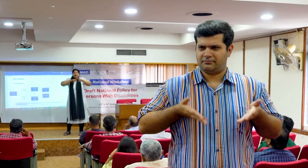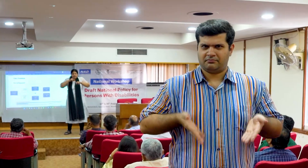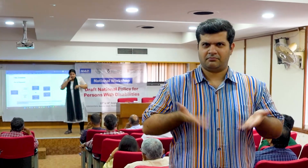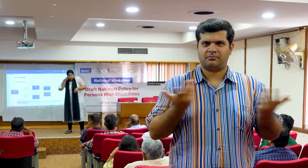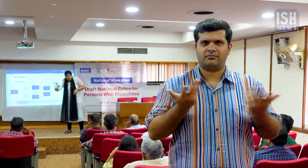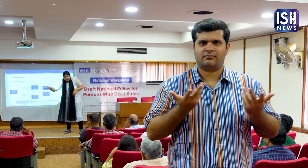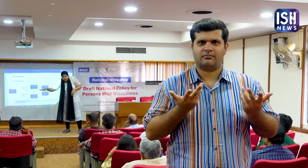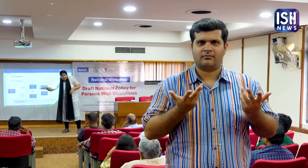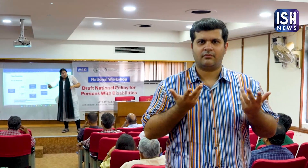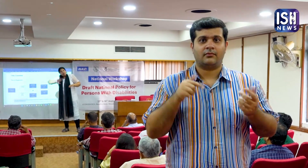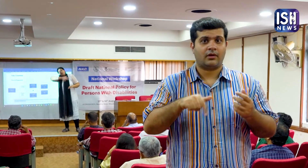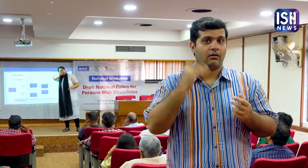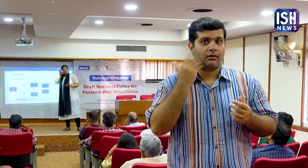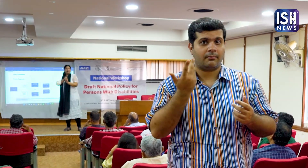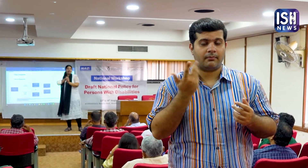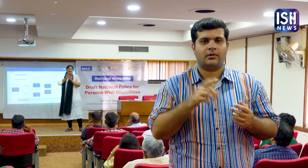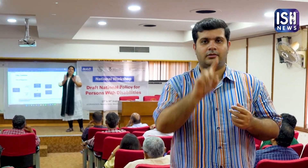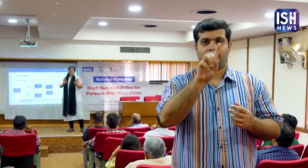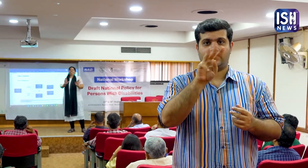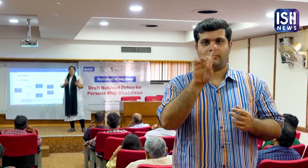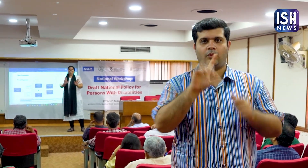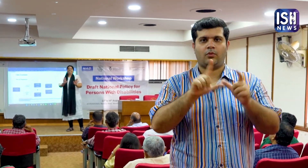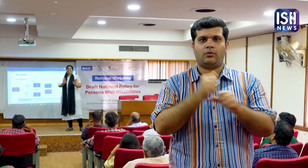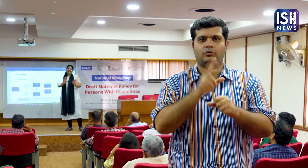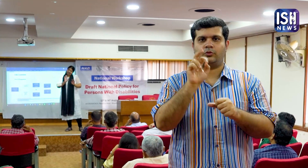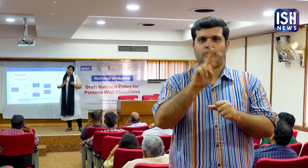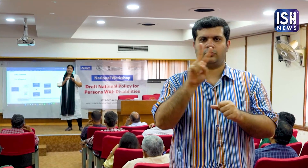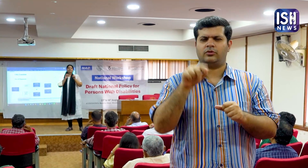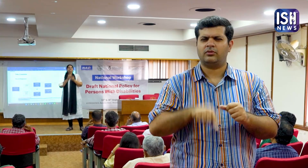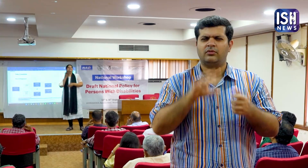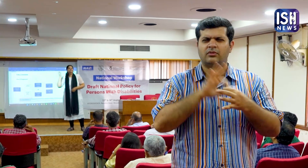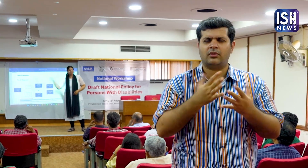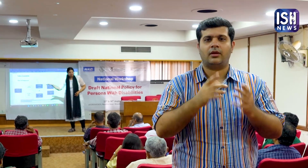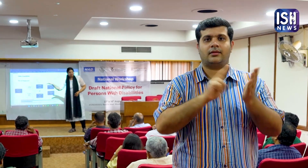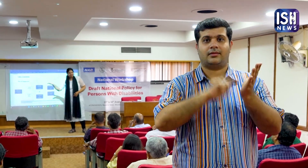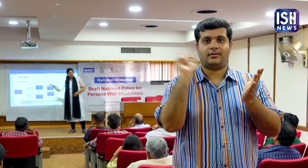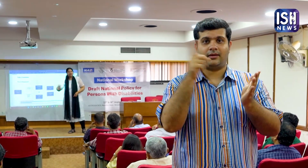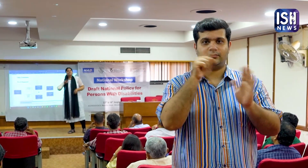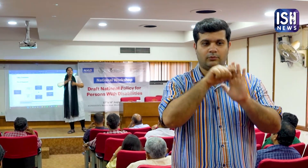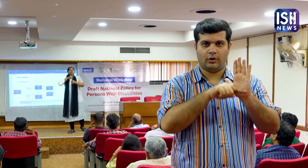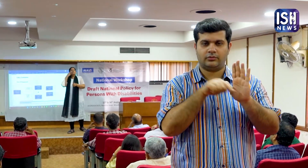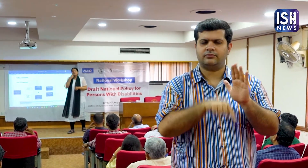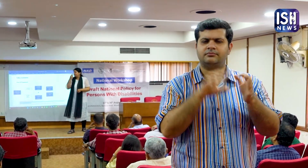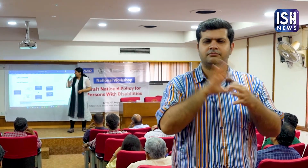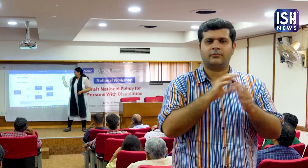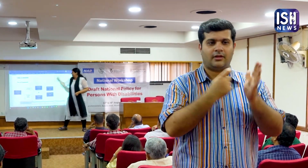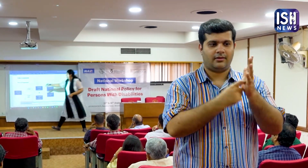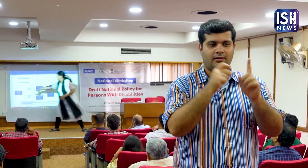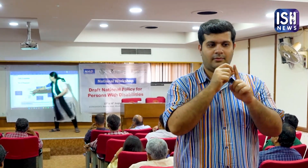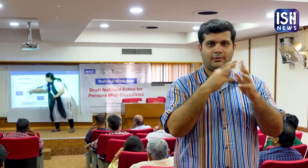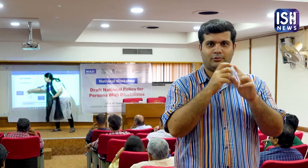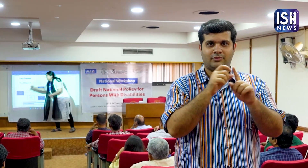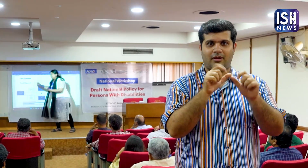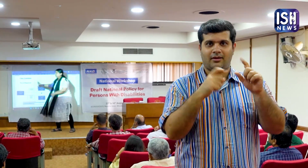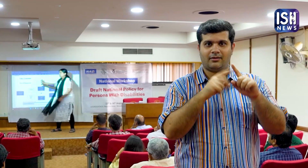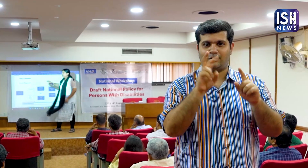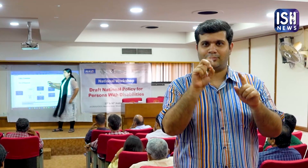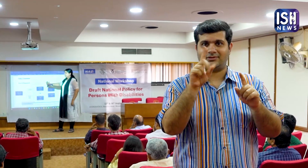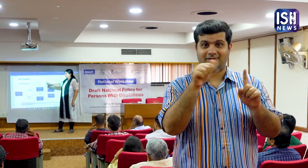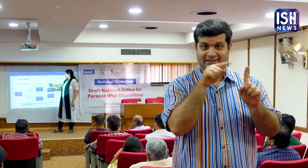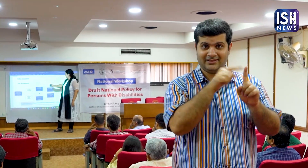Where am I? On 13th & 14th August 2022, we are here to discuss the National Policy for PWD in relation to the RPWD Act 2016,